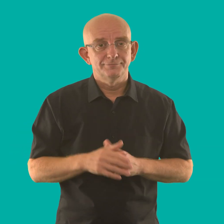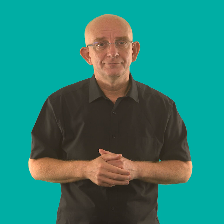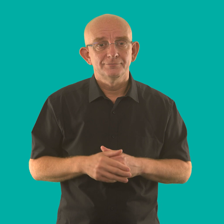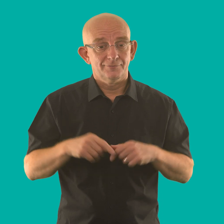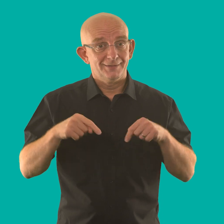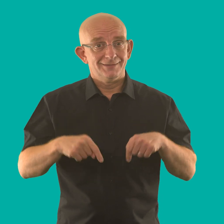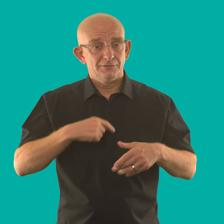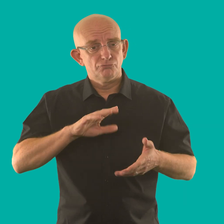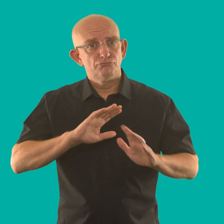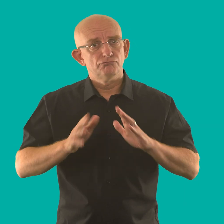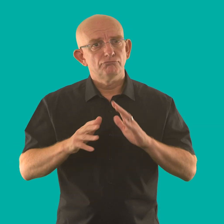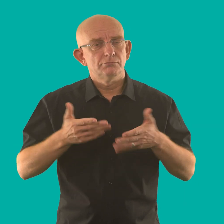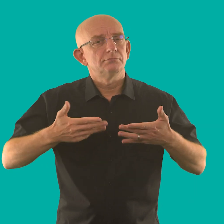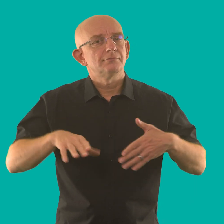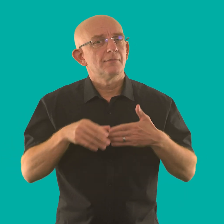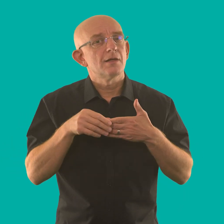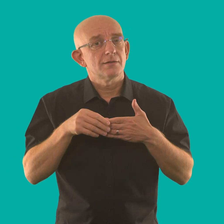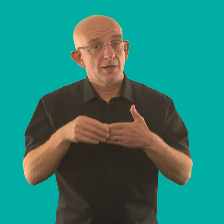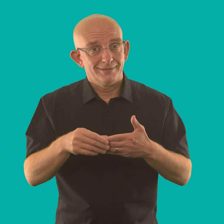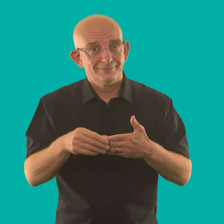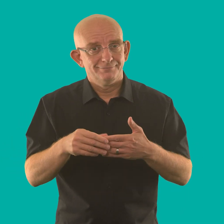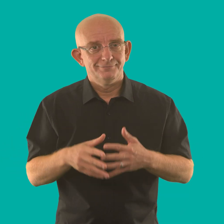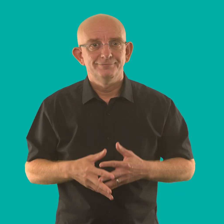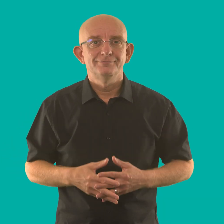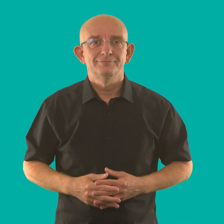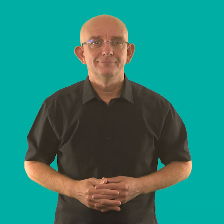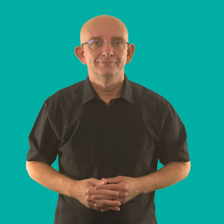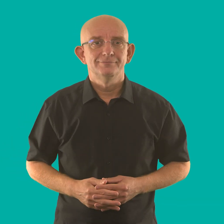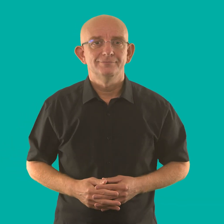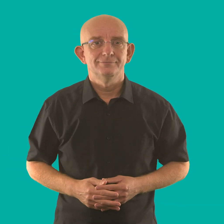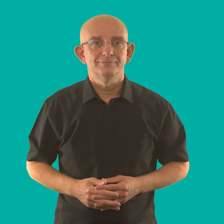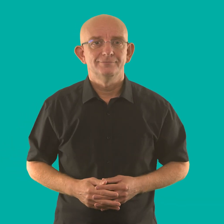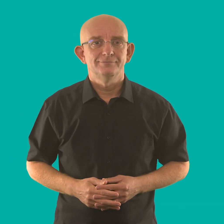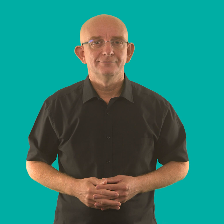This video is a guide only.